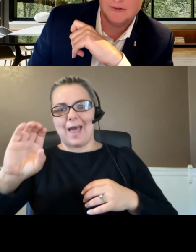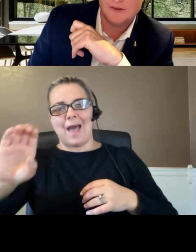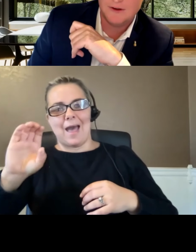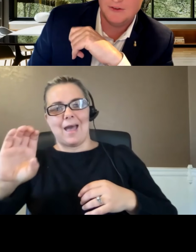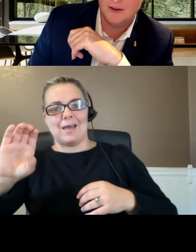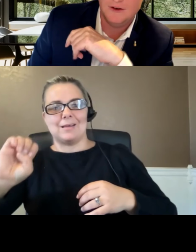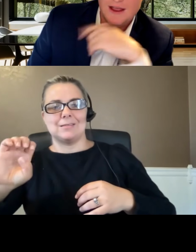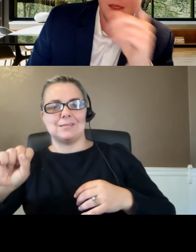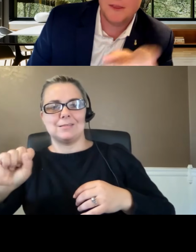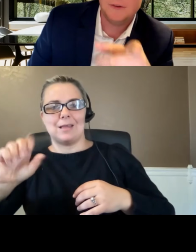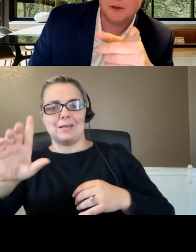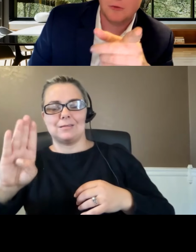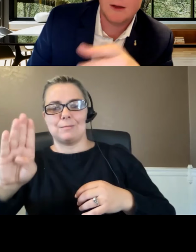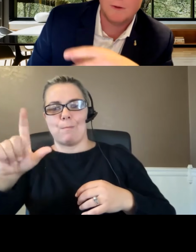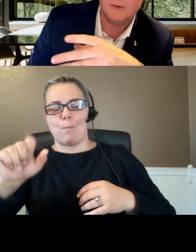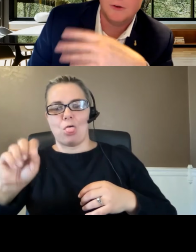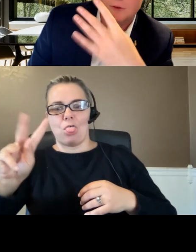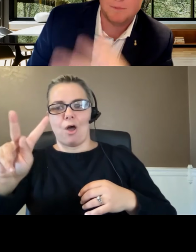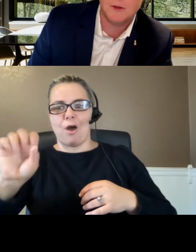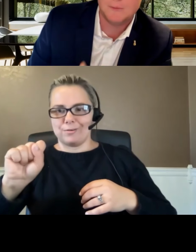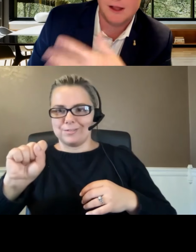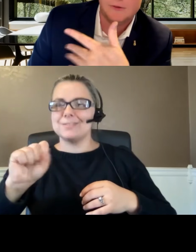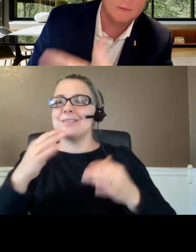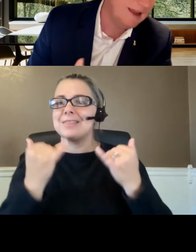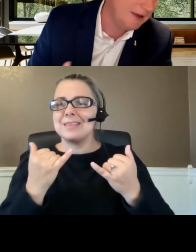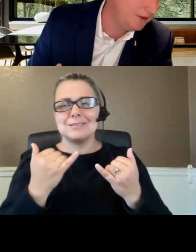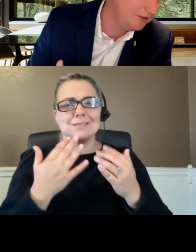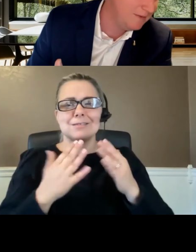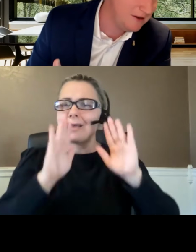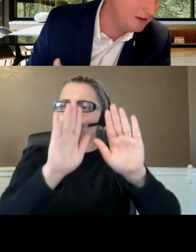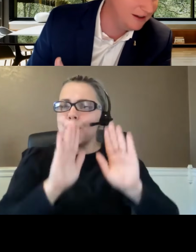make systemic change. This is a great resource with building blocks and with a statement you